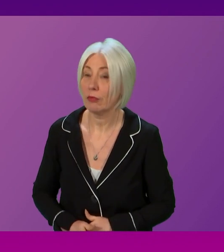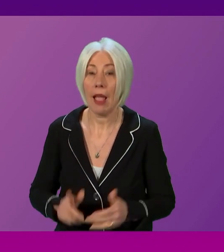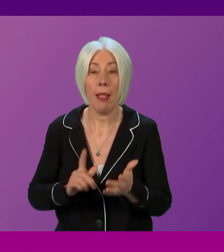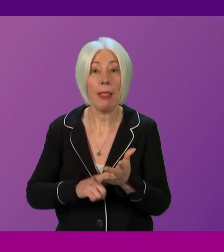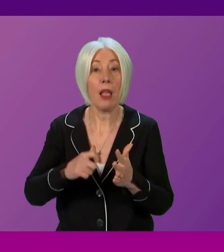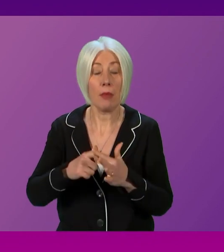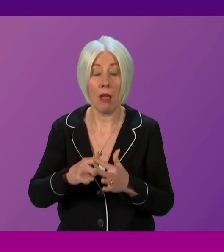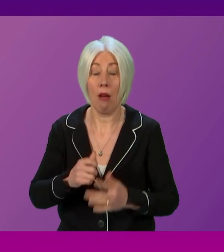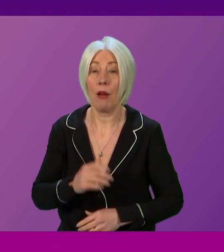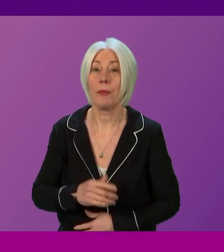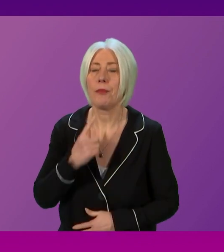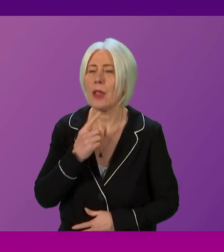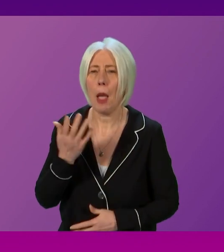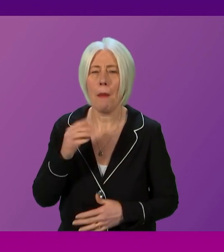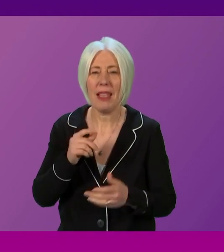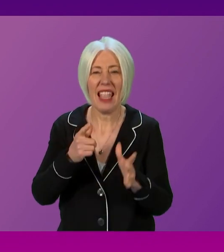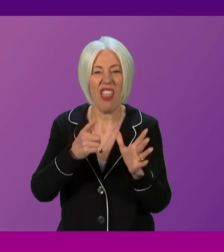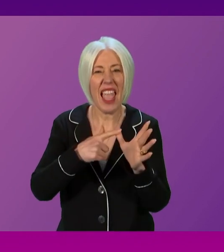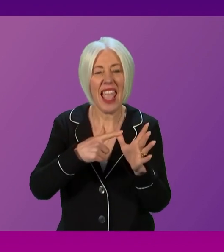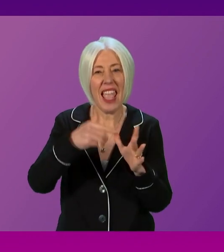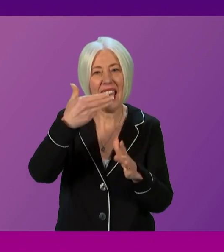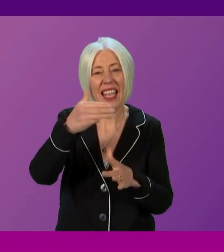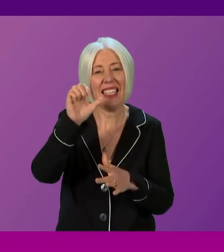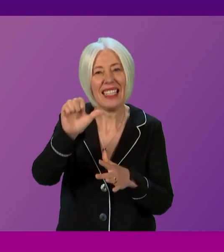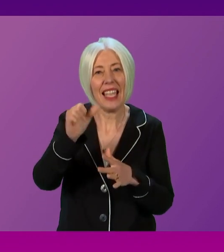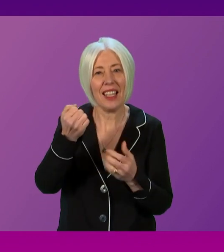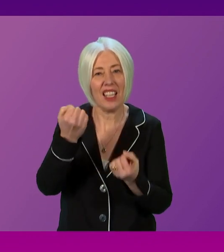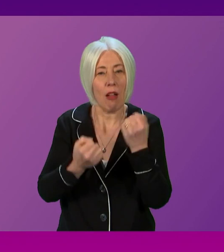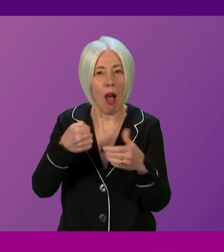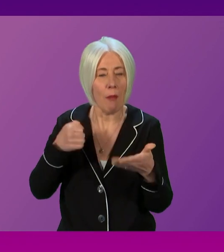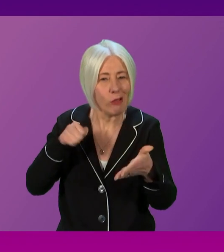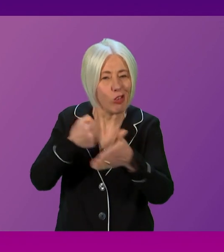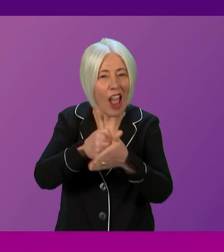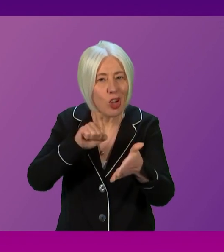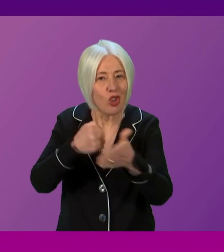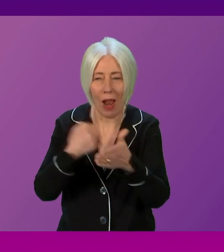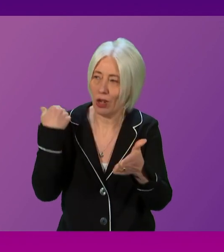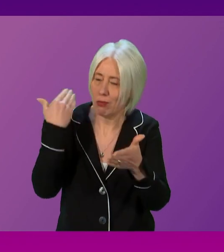In a spate of crashes on the A96, two weeks ago, two people were seriously injured; last week,